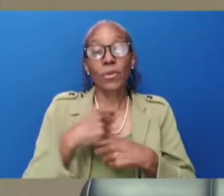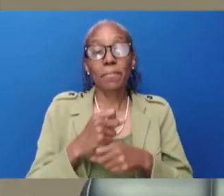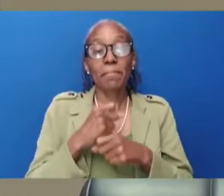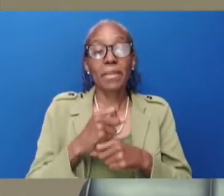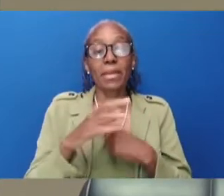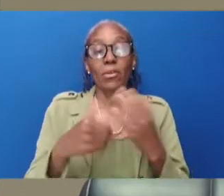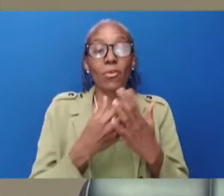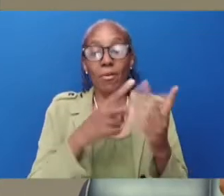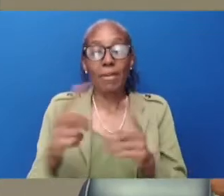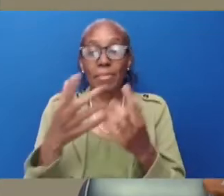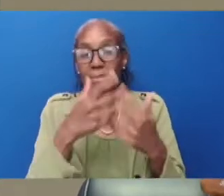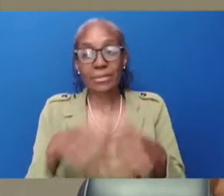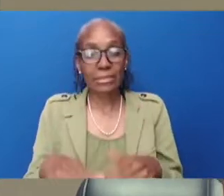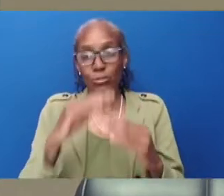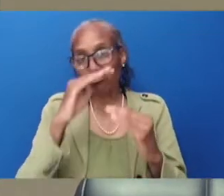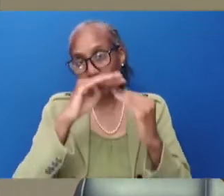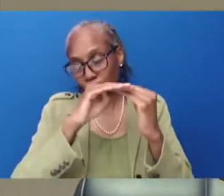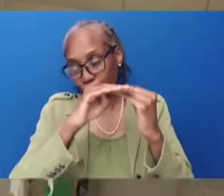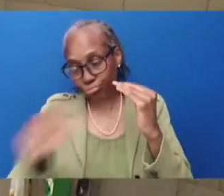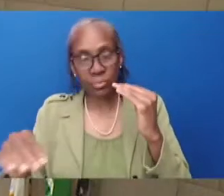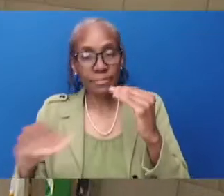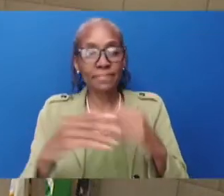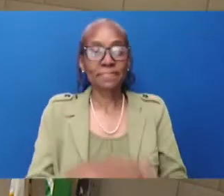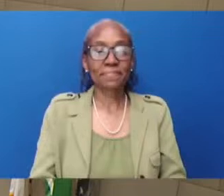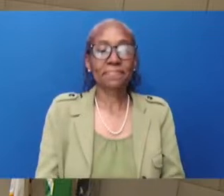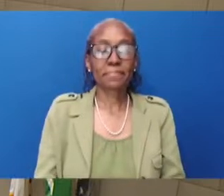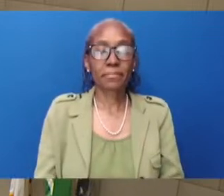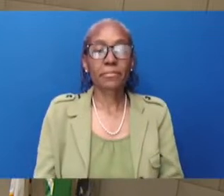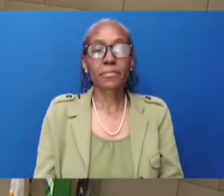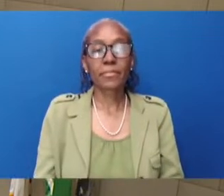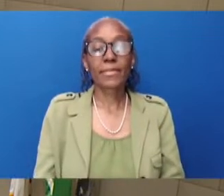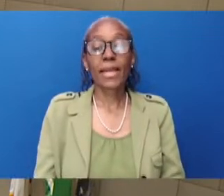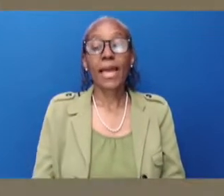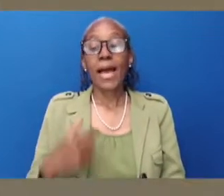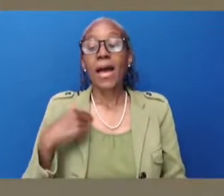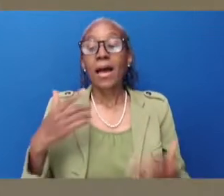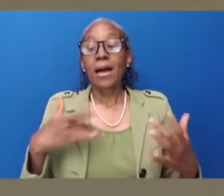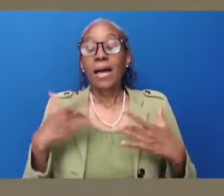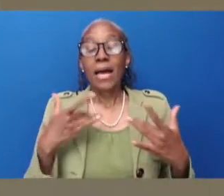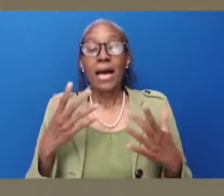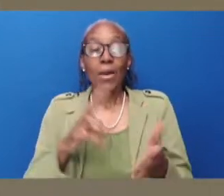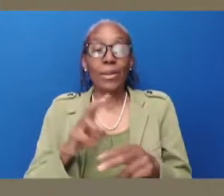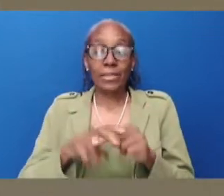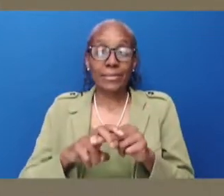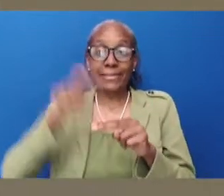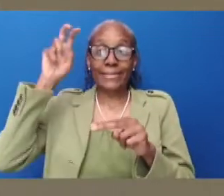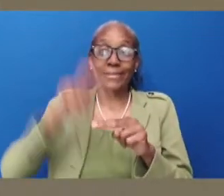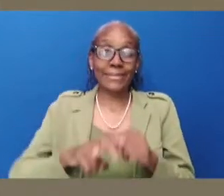YOU'RE FANTASTIC. AND THANK YOU TO THE MANAGER FOR MAKING IT ALL HAPPEN AND BE SO STEADFAST.